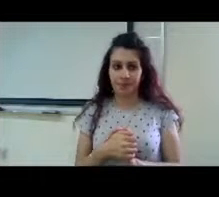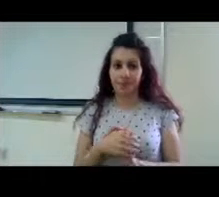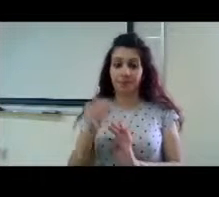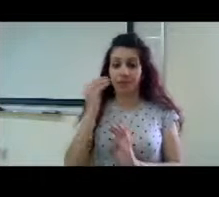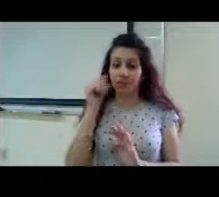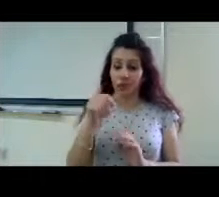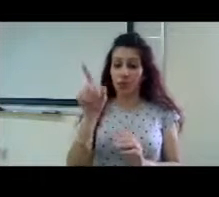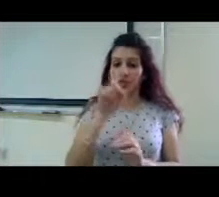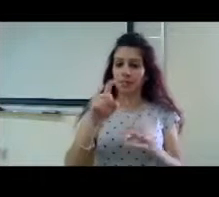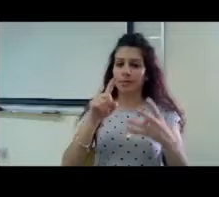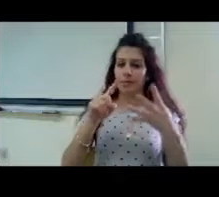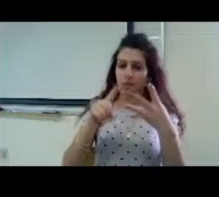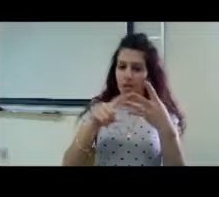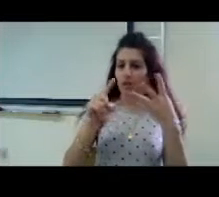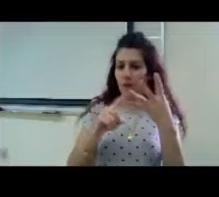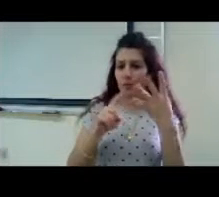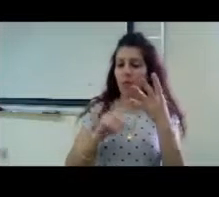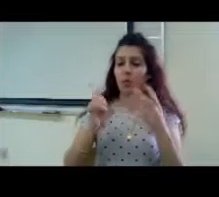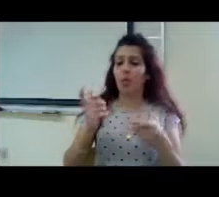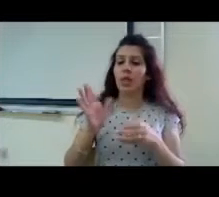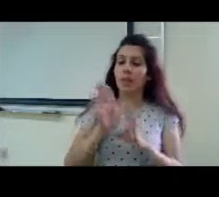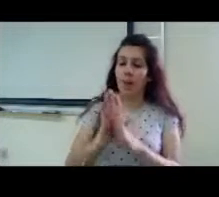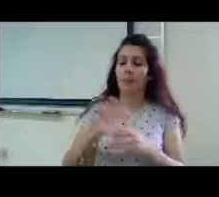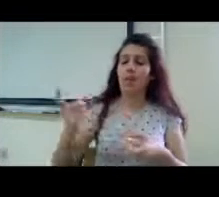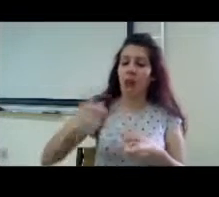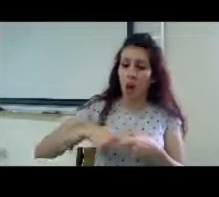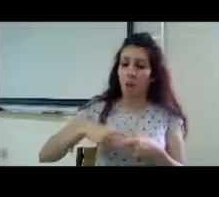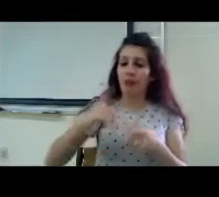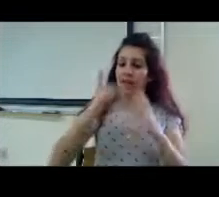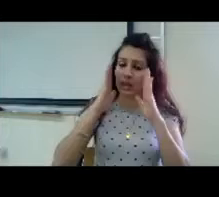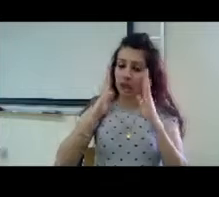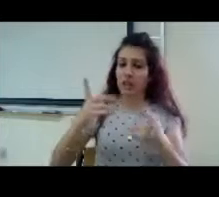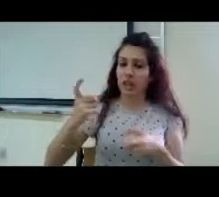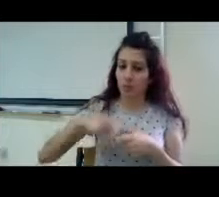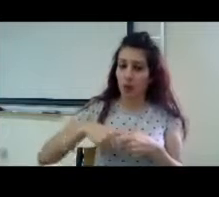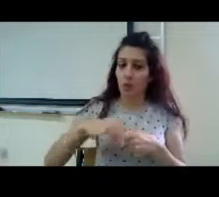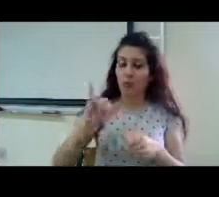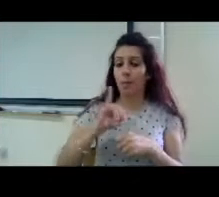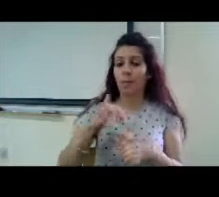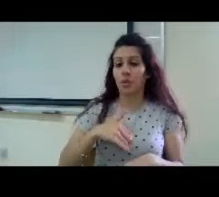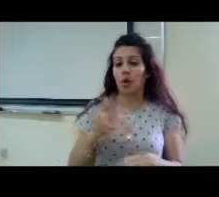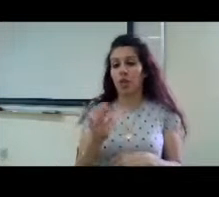pandemic so that includes Calibri learning platform its content library in